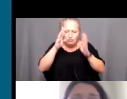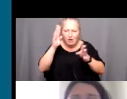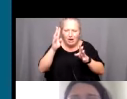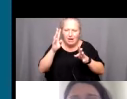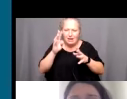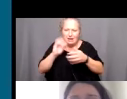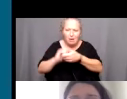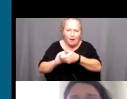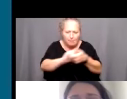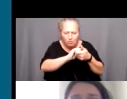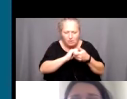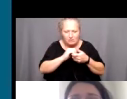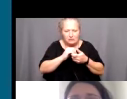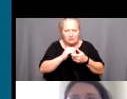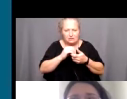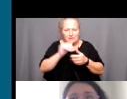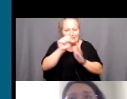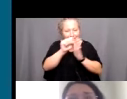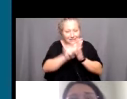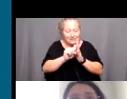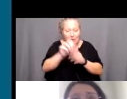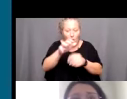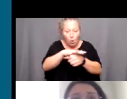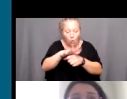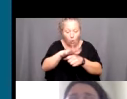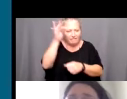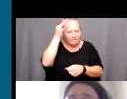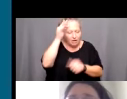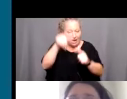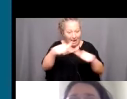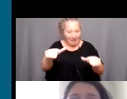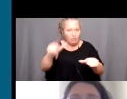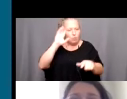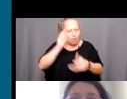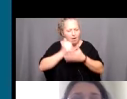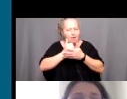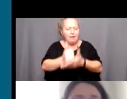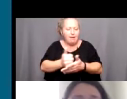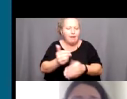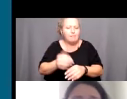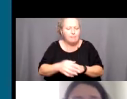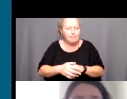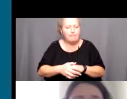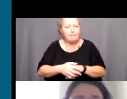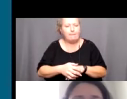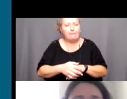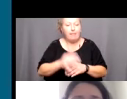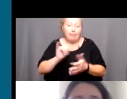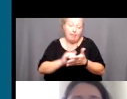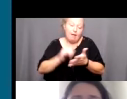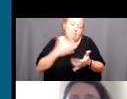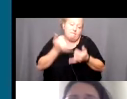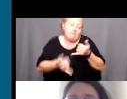collaboration at the state, local and federal level. I think would really help. That is my final recommendation. Thank you.